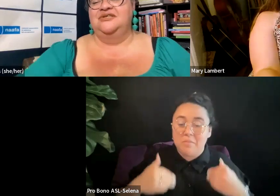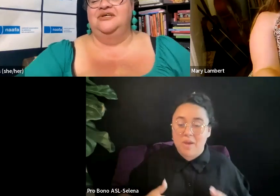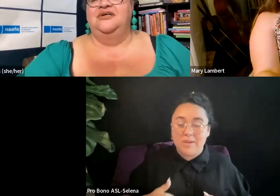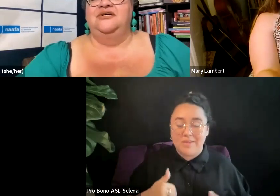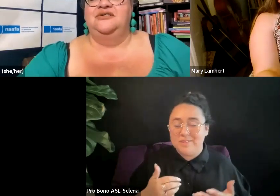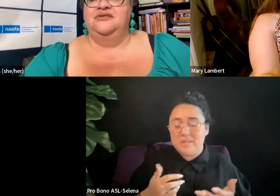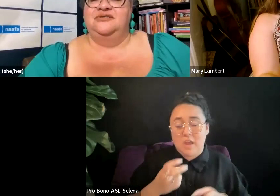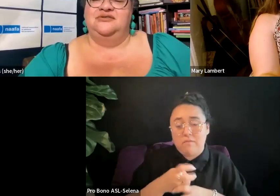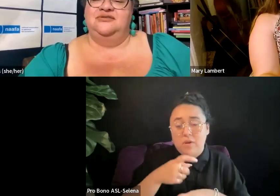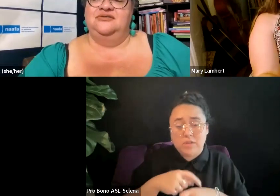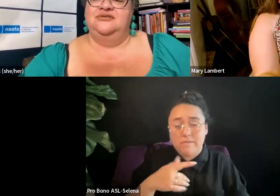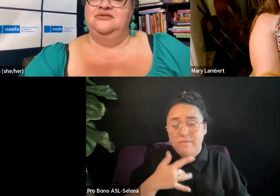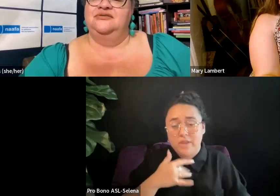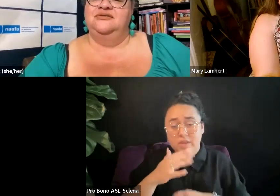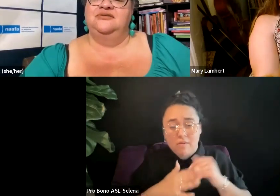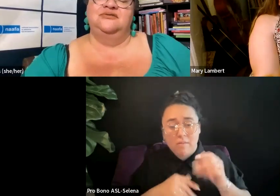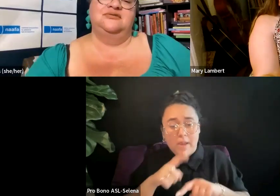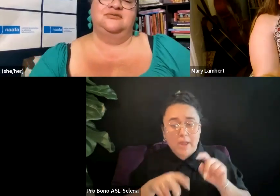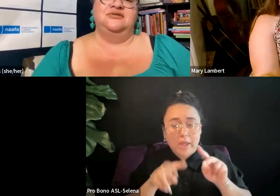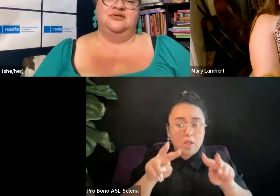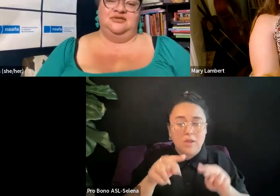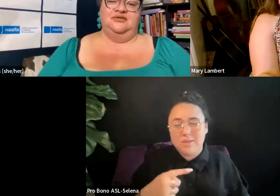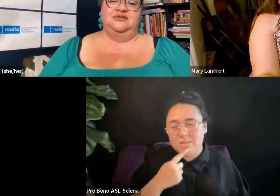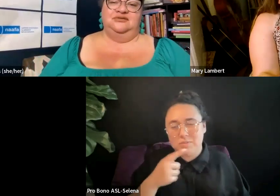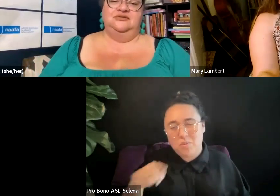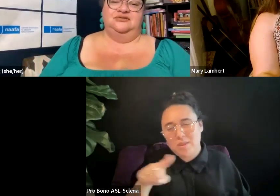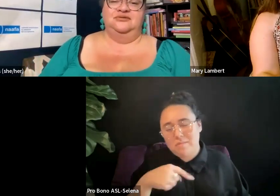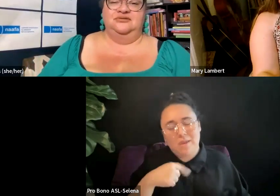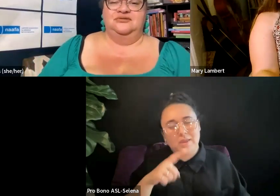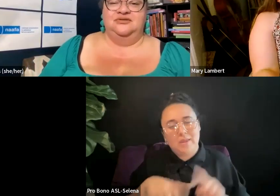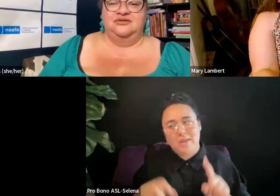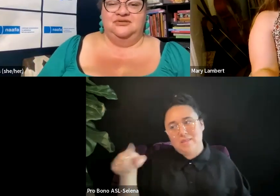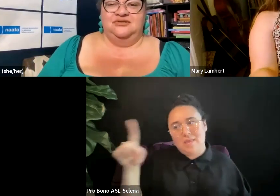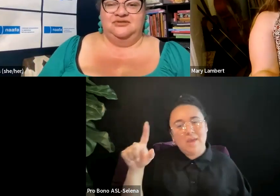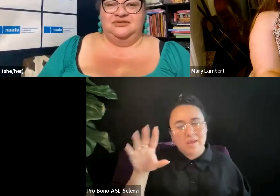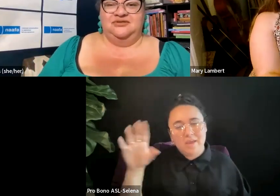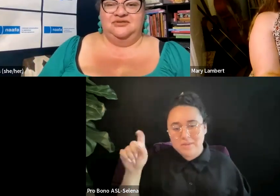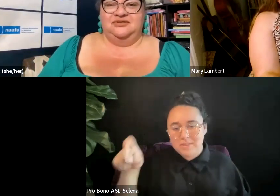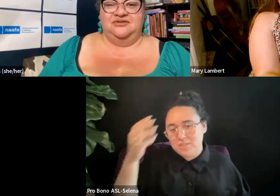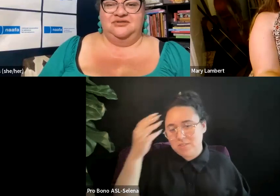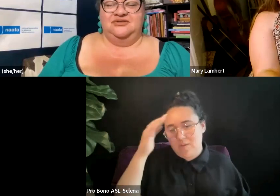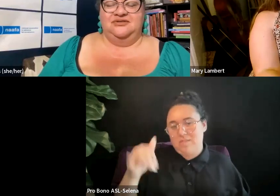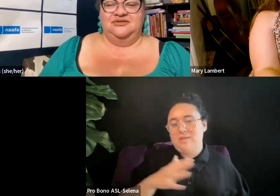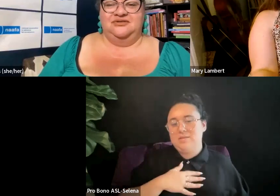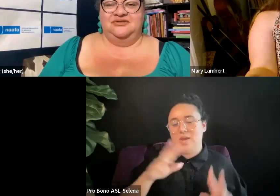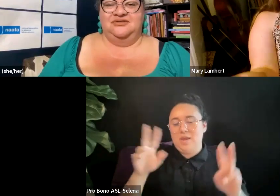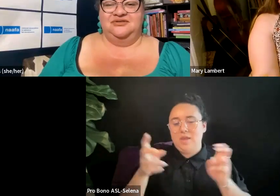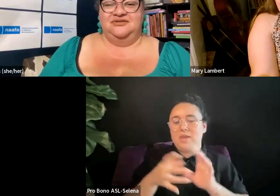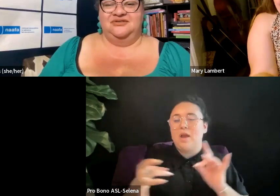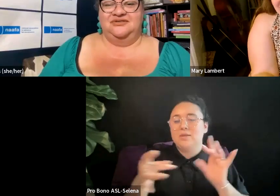I can't look at them and let them down like they need to know this. This is this is my gospel. And you're in.